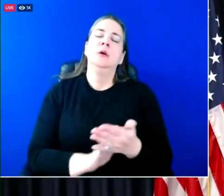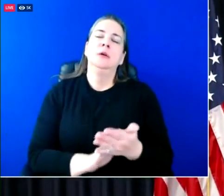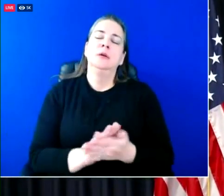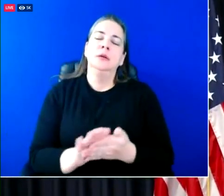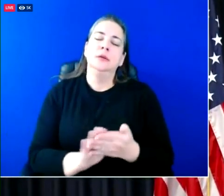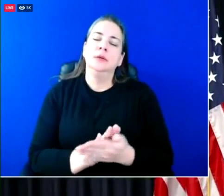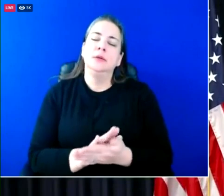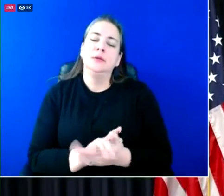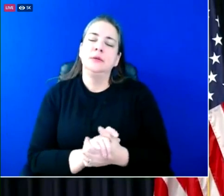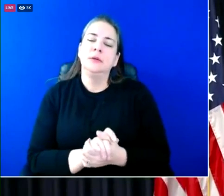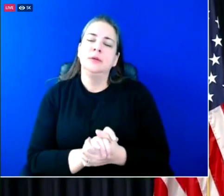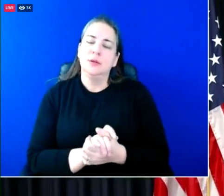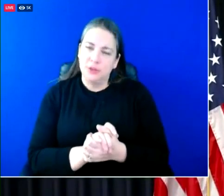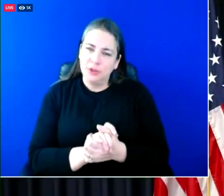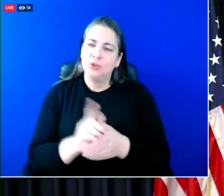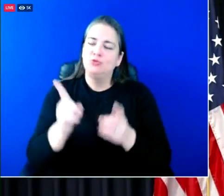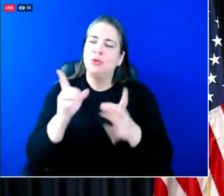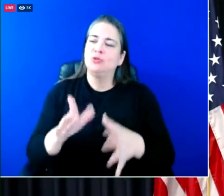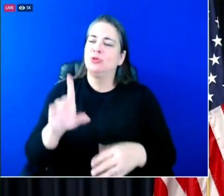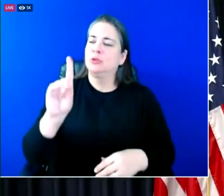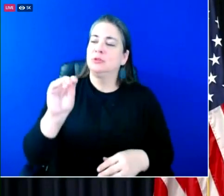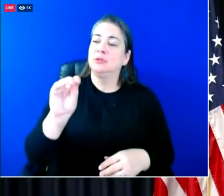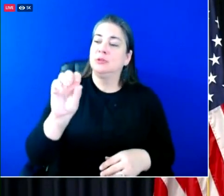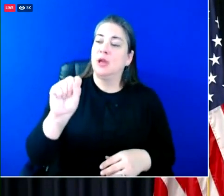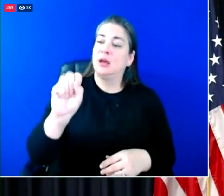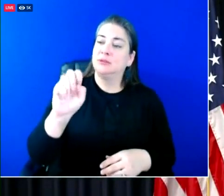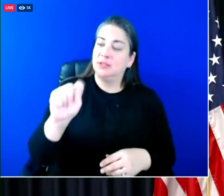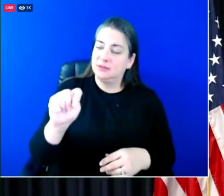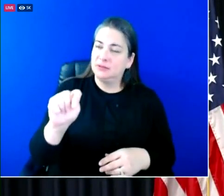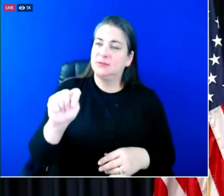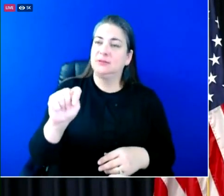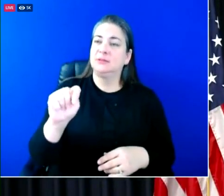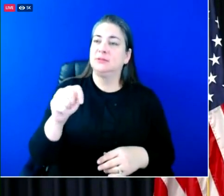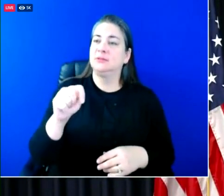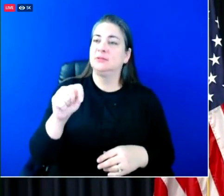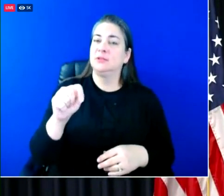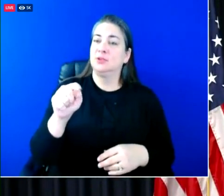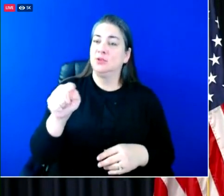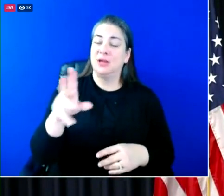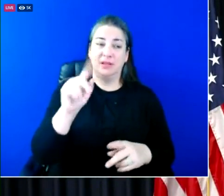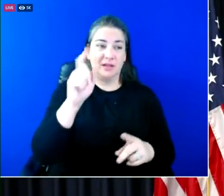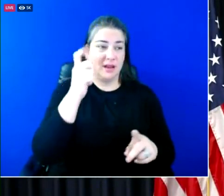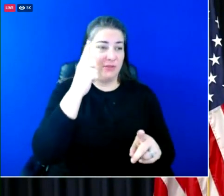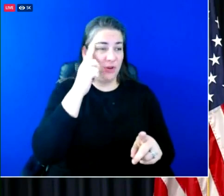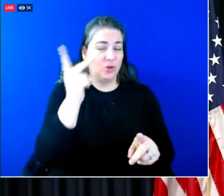Director Doucet, You and the governor, both of you gave a comments that I will,